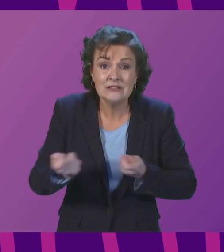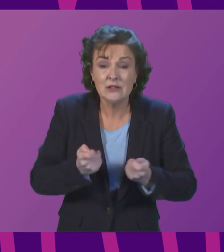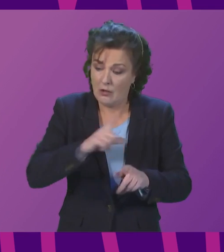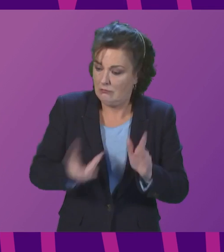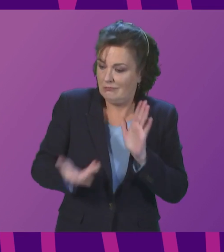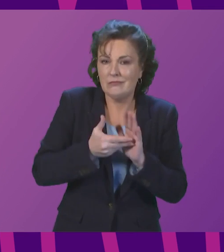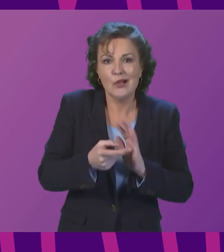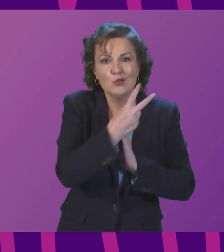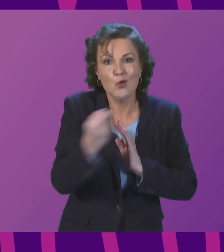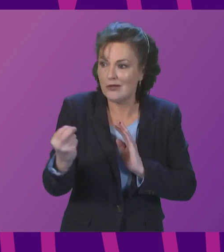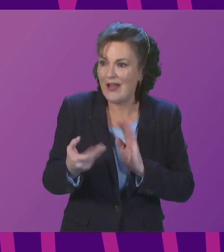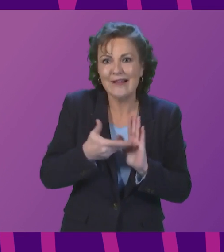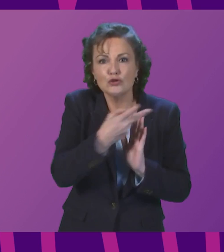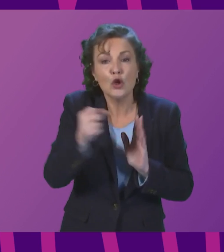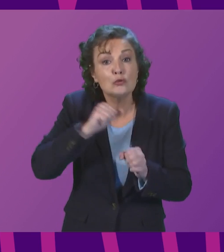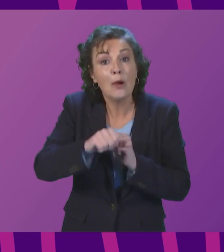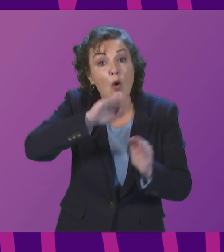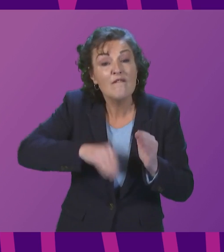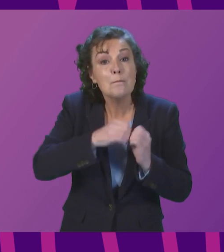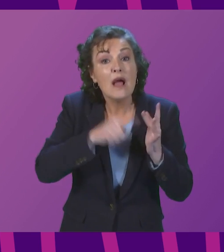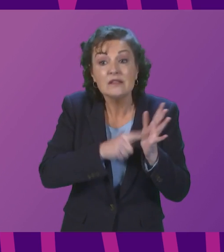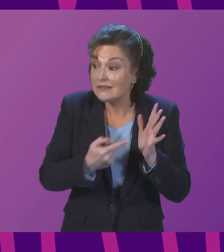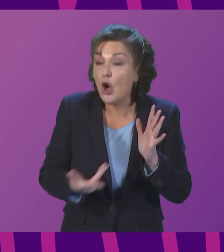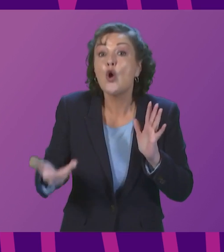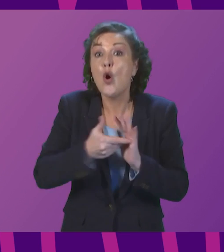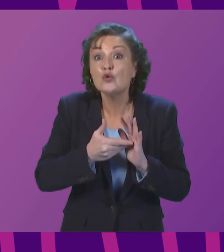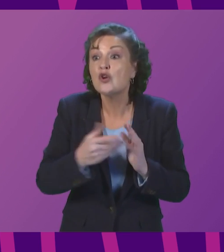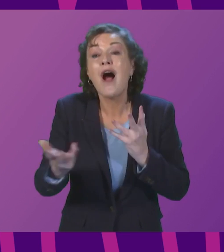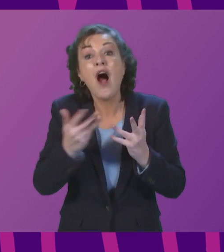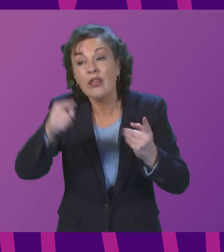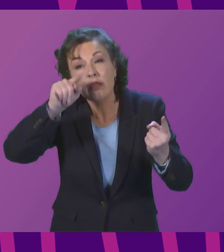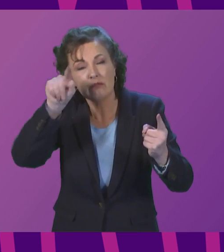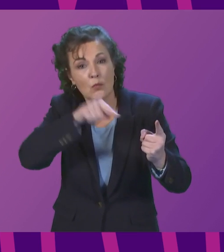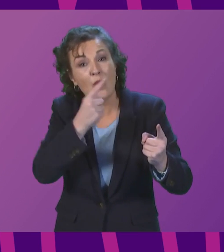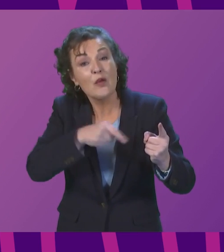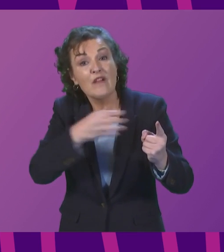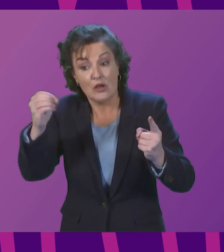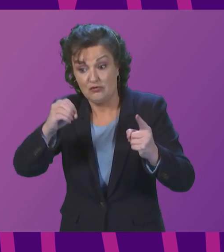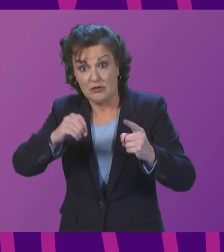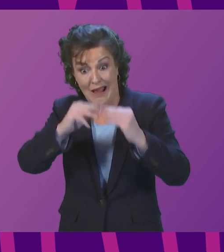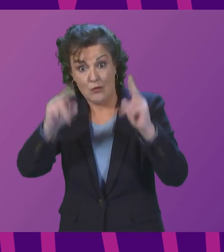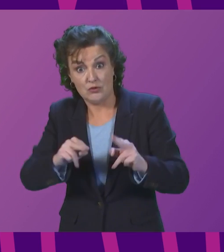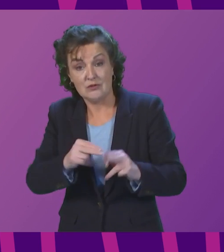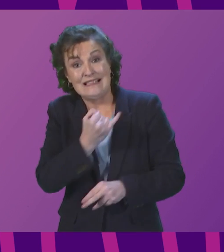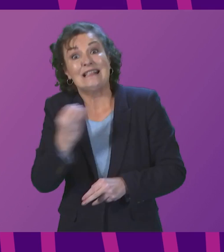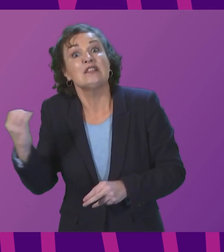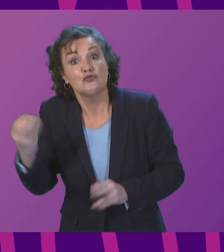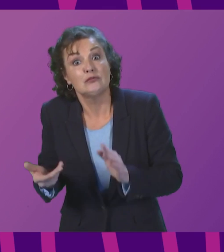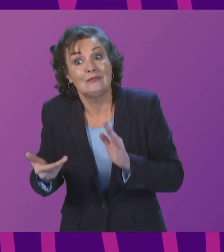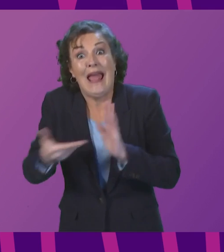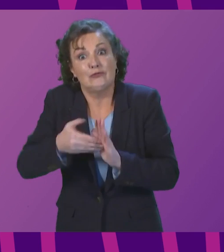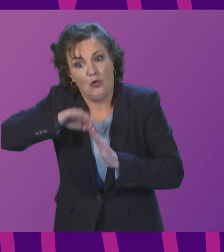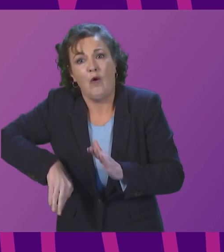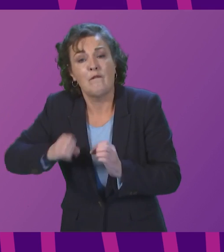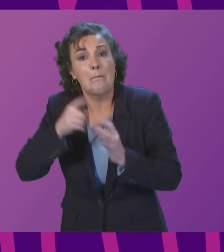The First Minister says that she will set out plans for Scotland this afternoon.